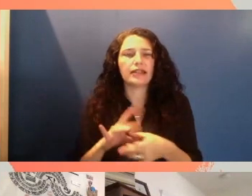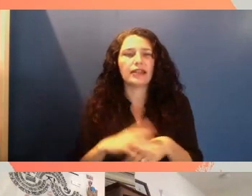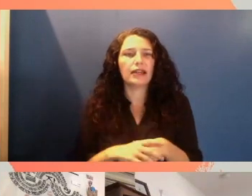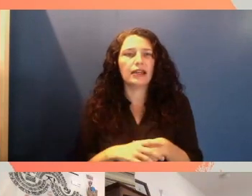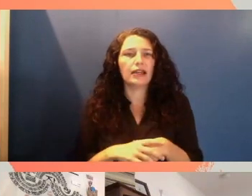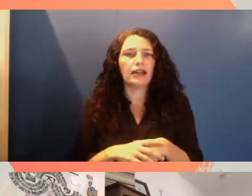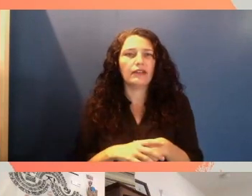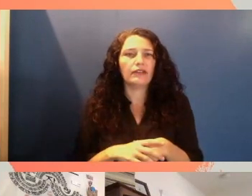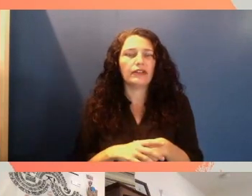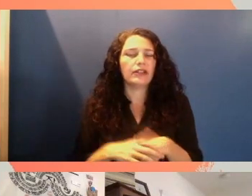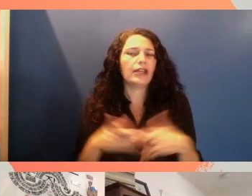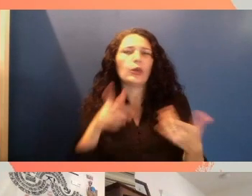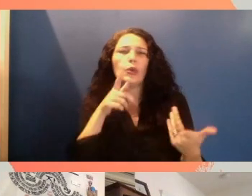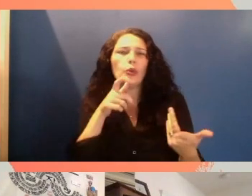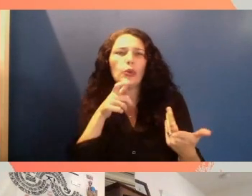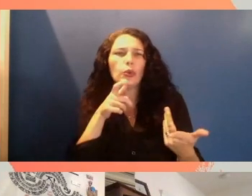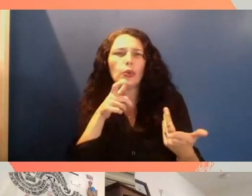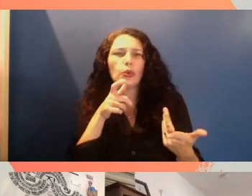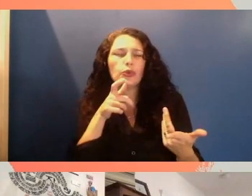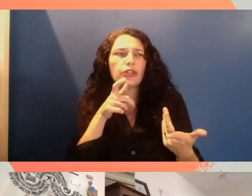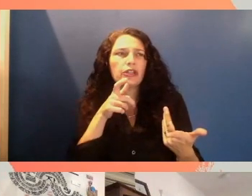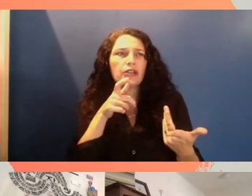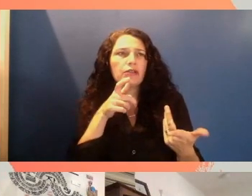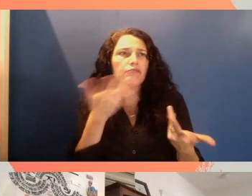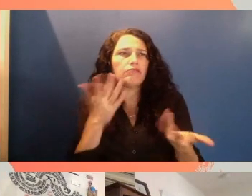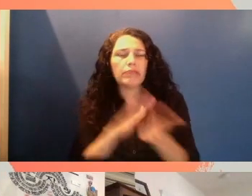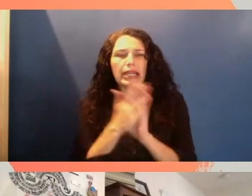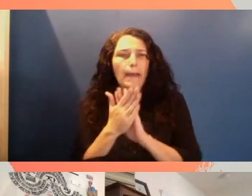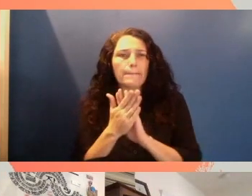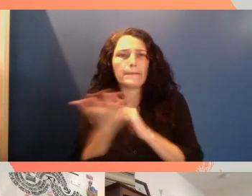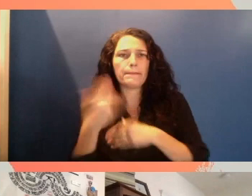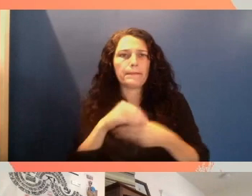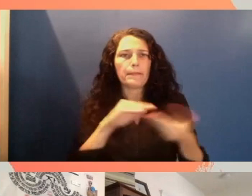like who's become part of the communities in the telling of these stories, right?